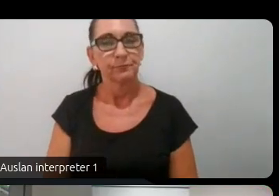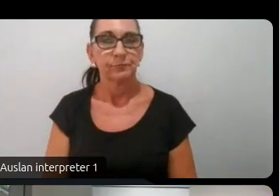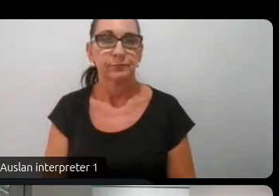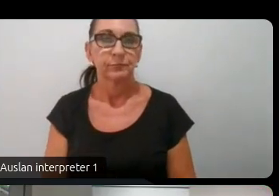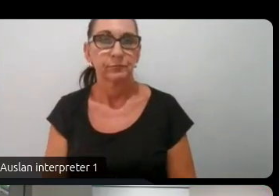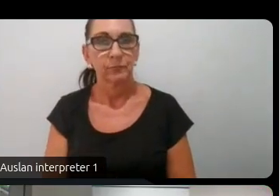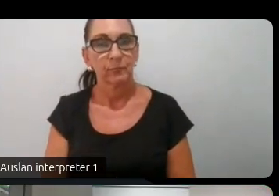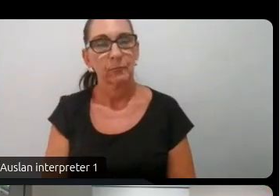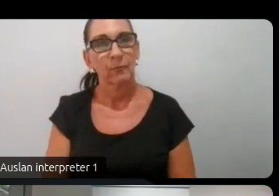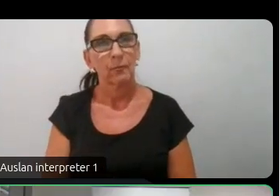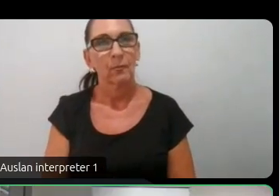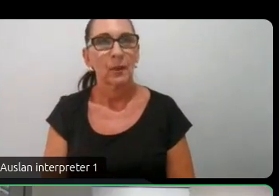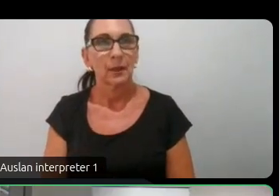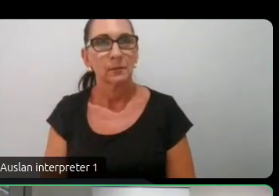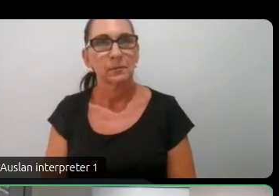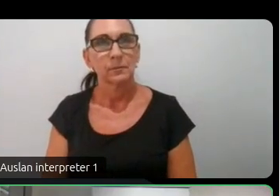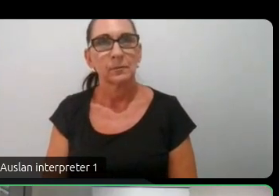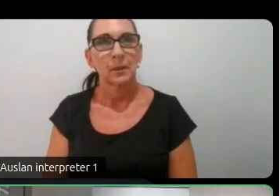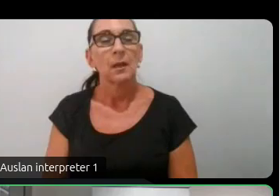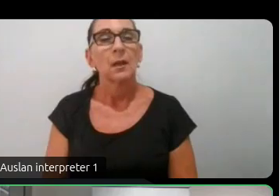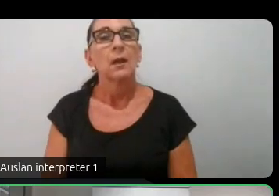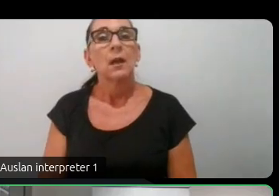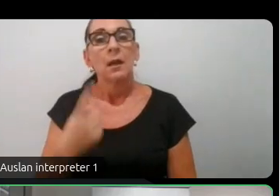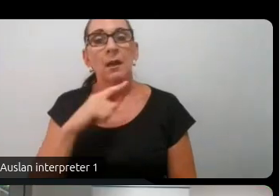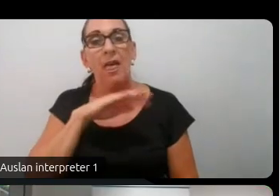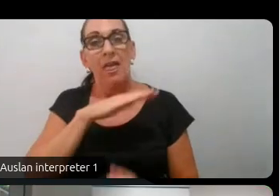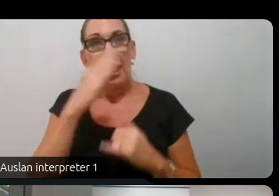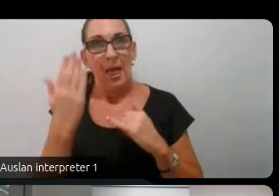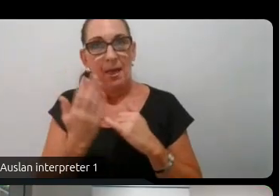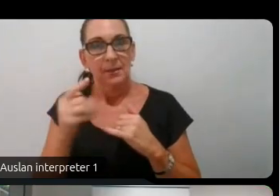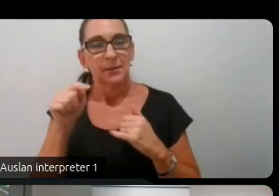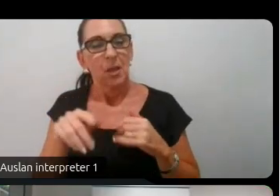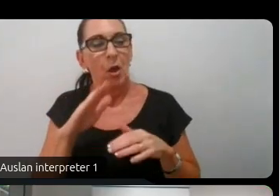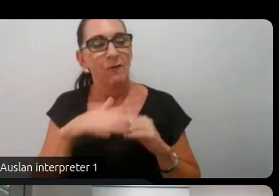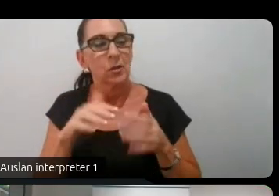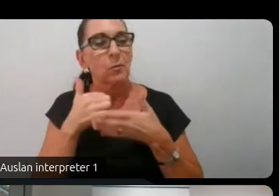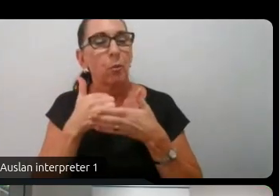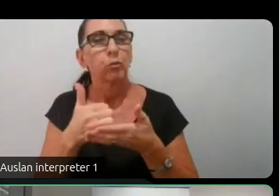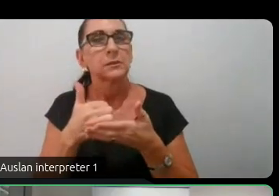So the the kind of last big one I want to talk about in terms of support funding is